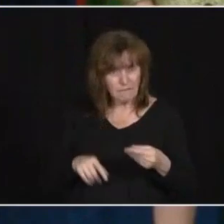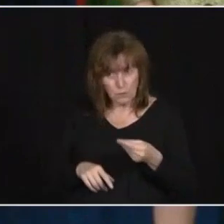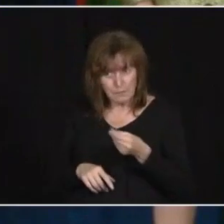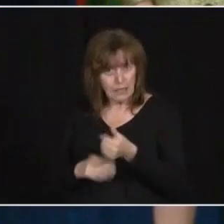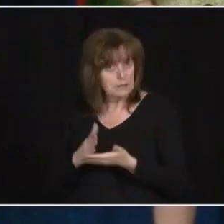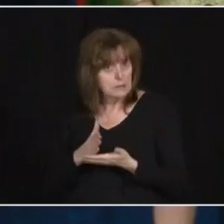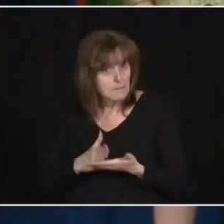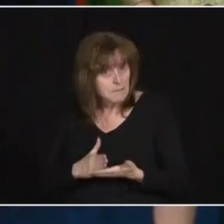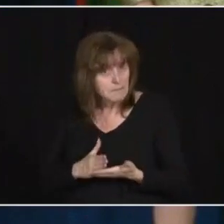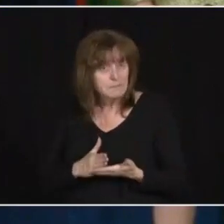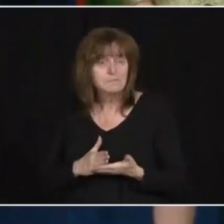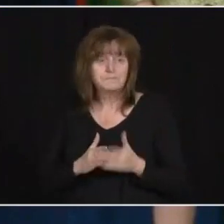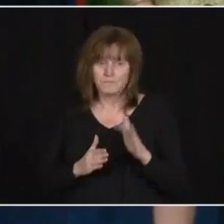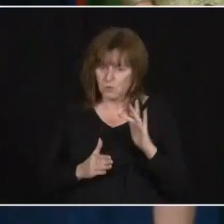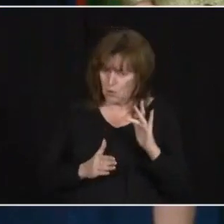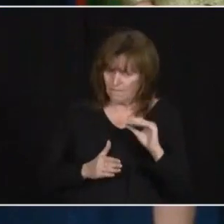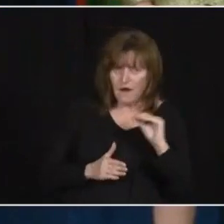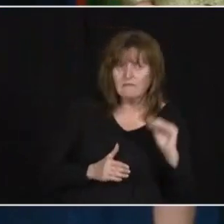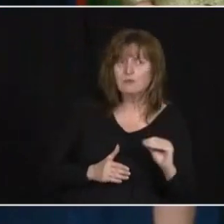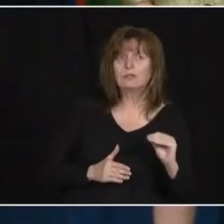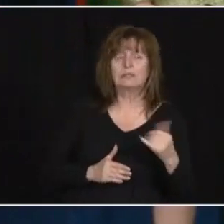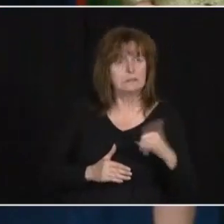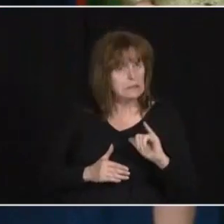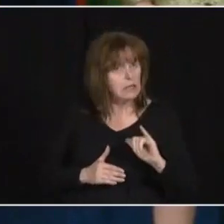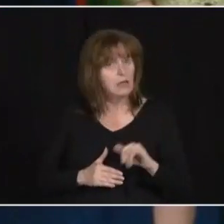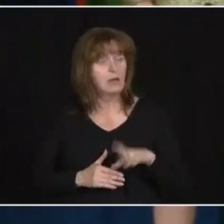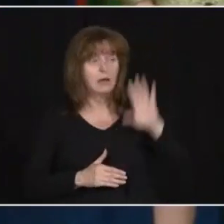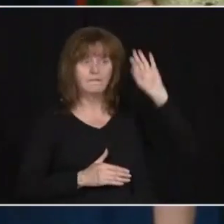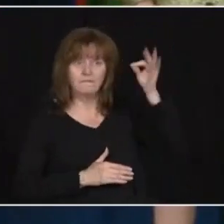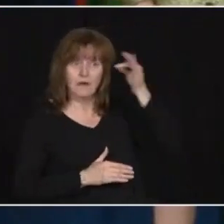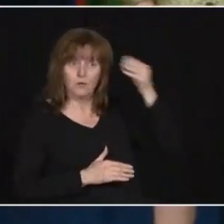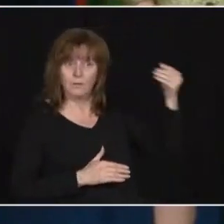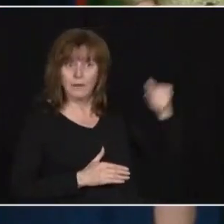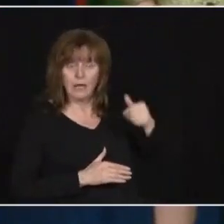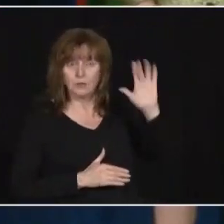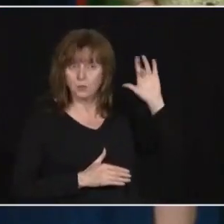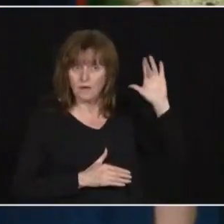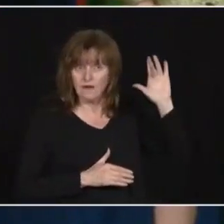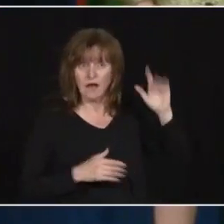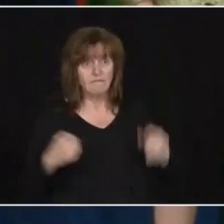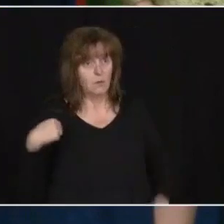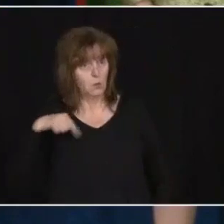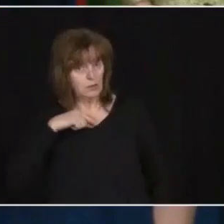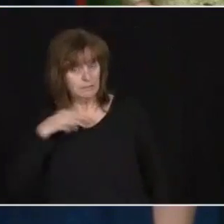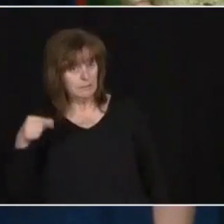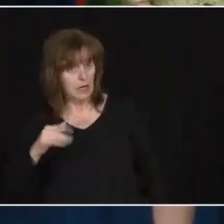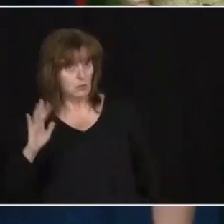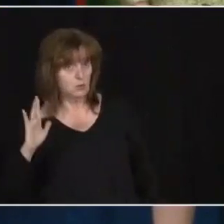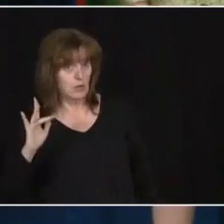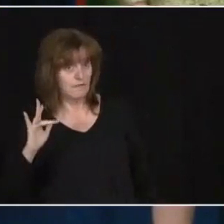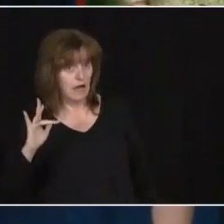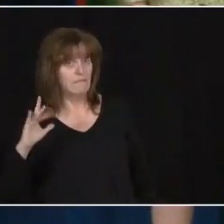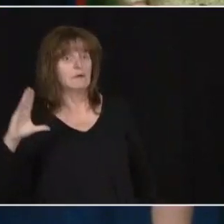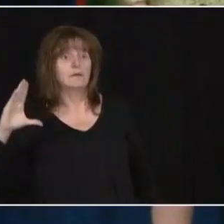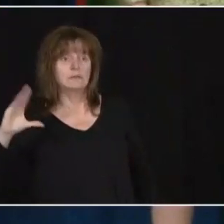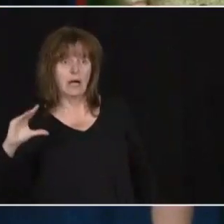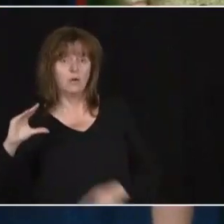or paying rent, the renters per se, they're going to pay 25 per cent, the federal government is paying 25